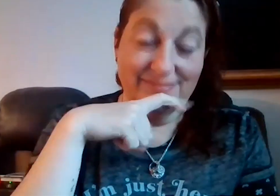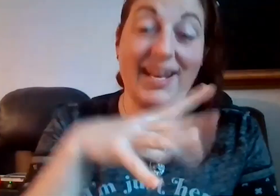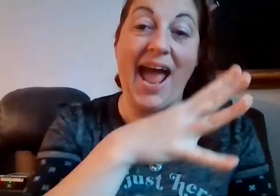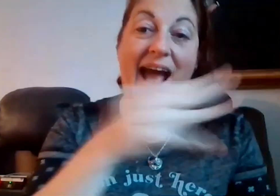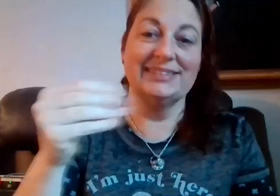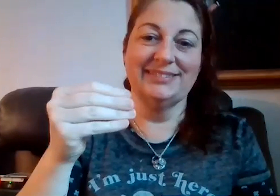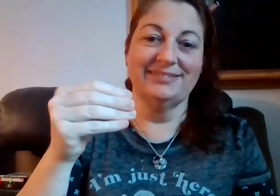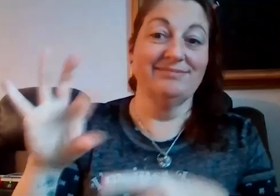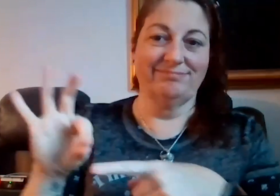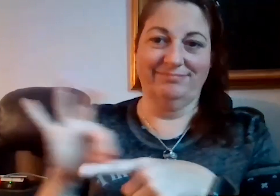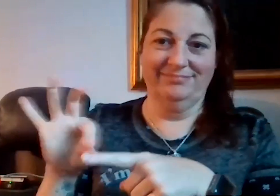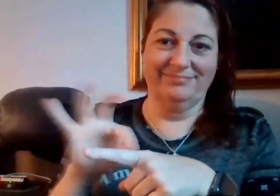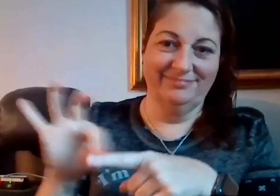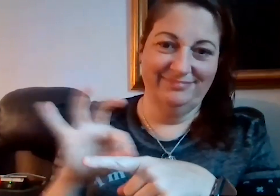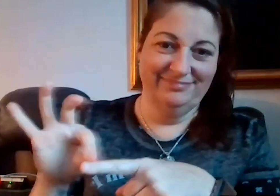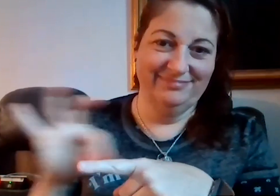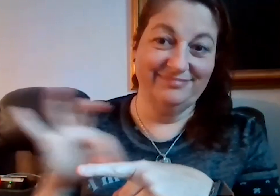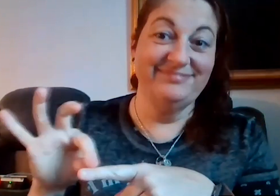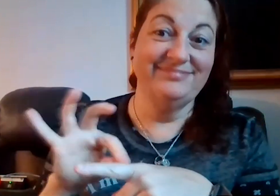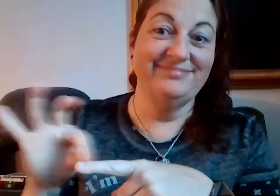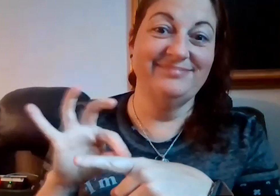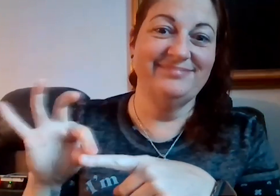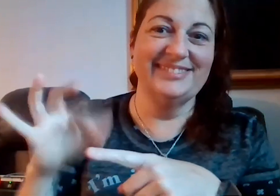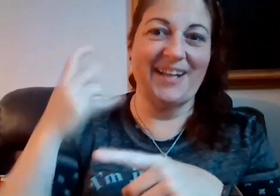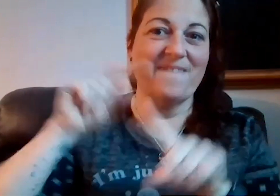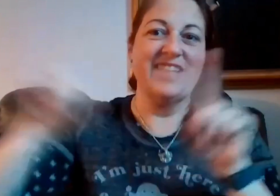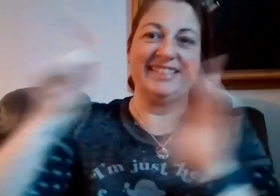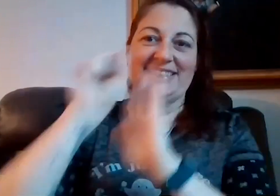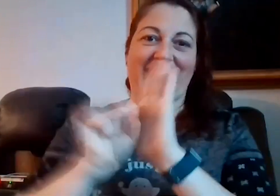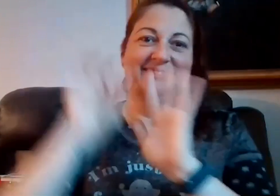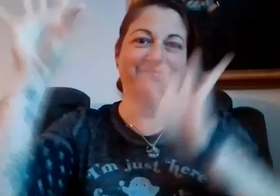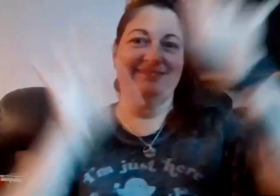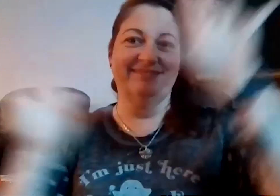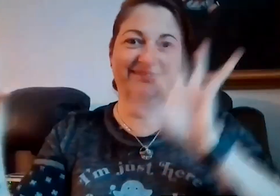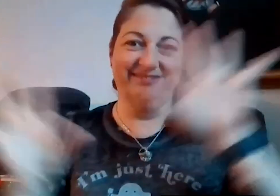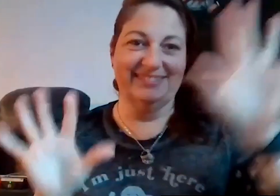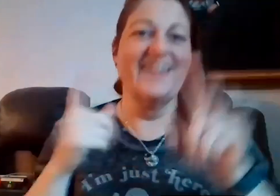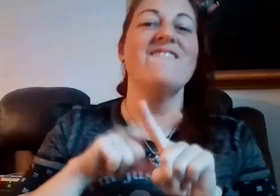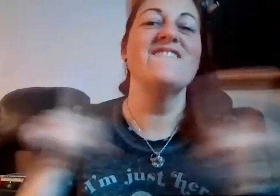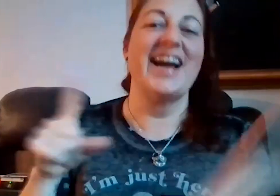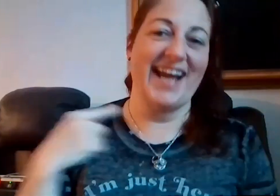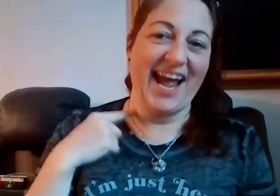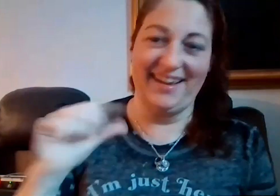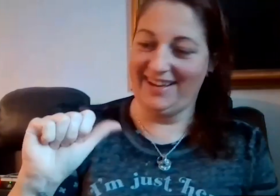Some places say cereal. In some places say cereal, there's just different.